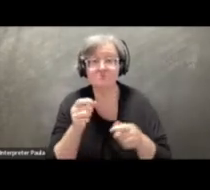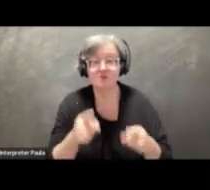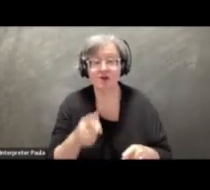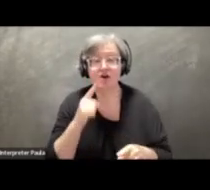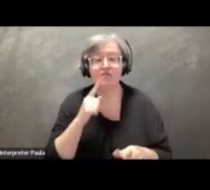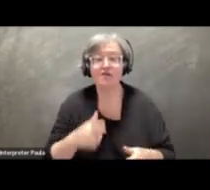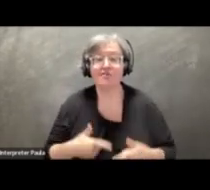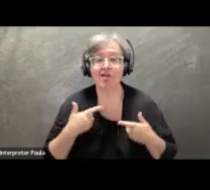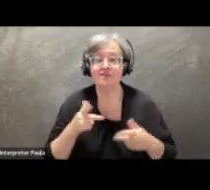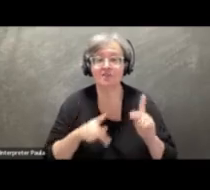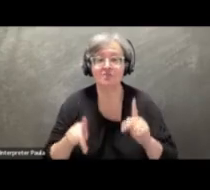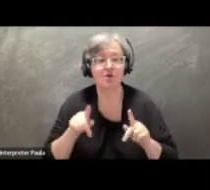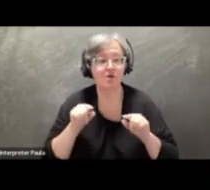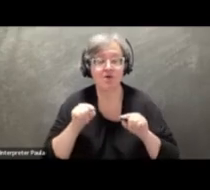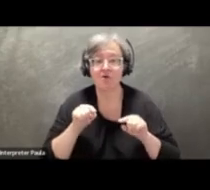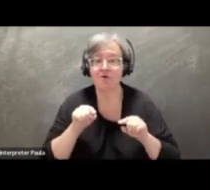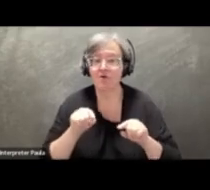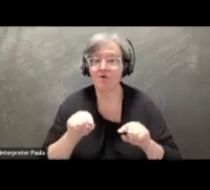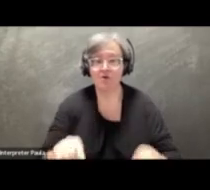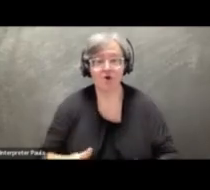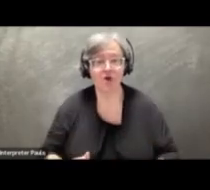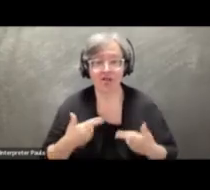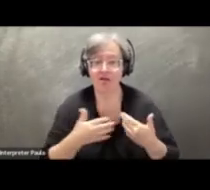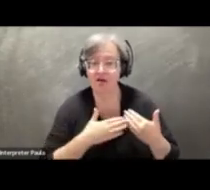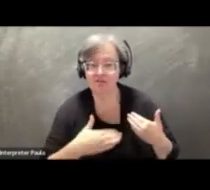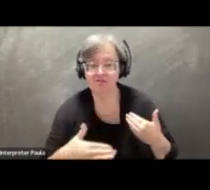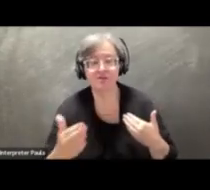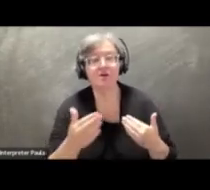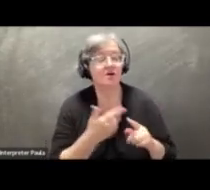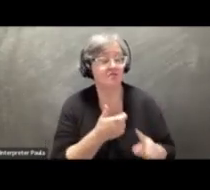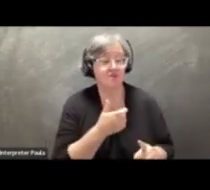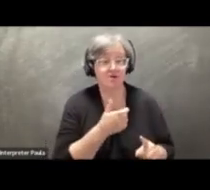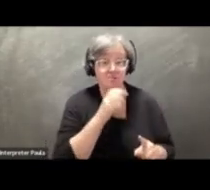the lifespan, including older adults and people with disabilities, receiving long